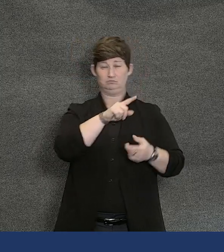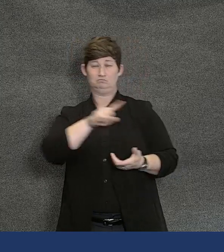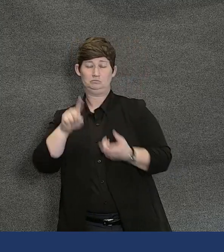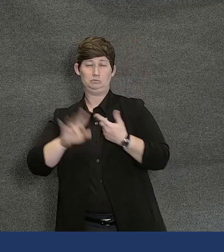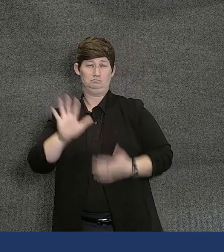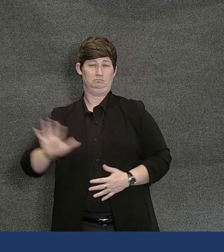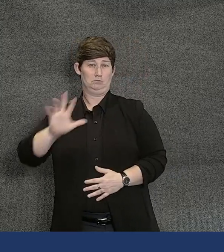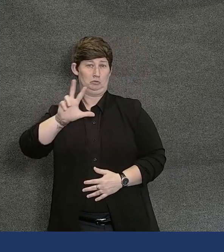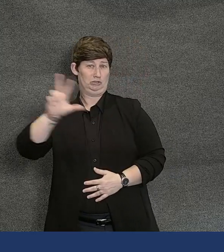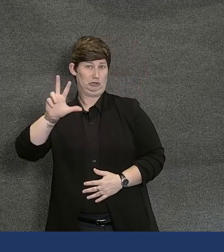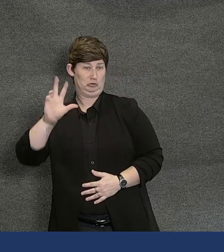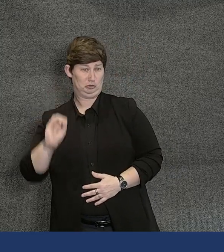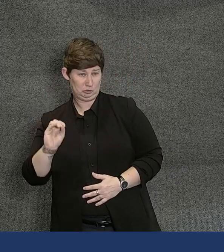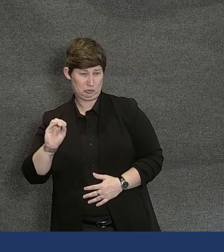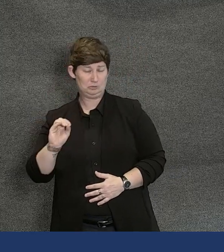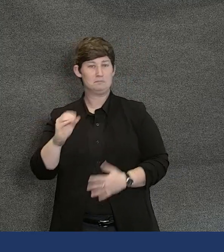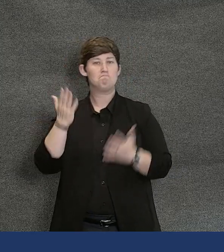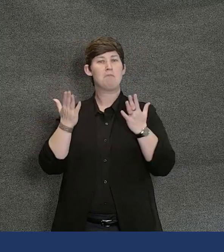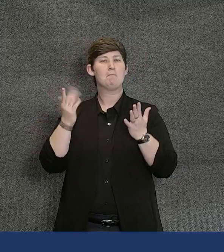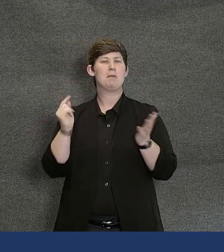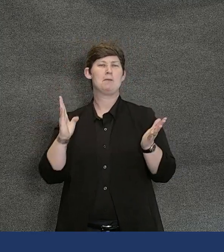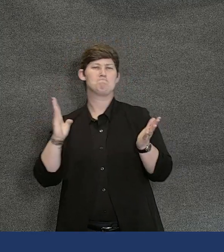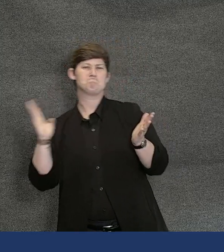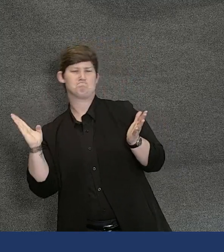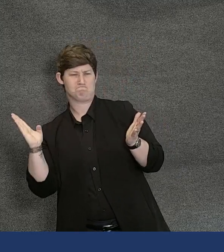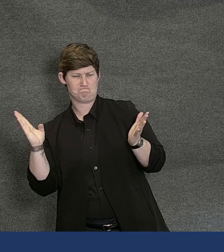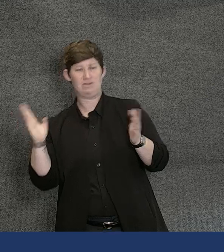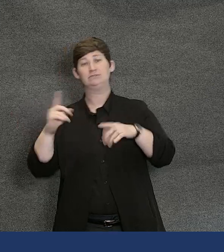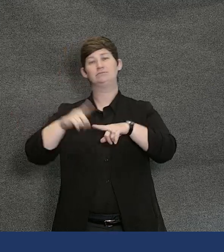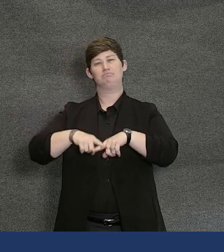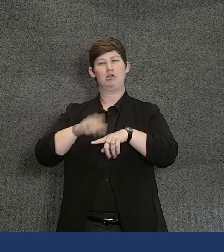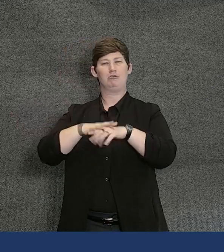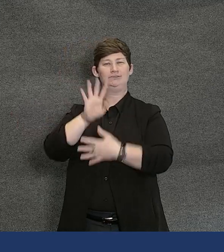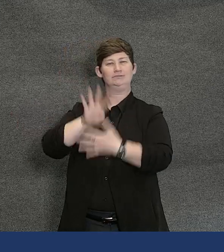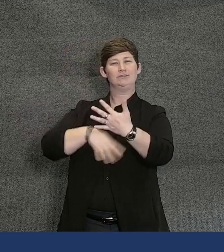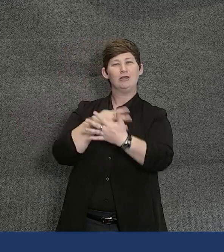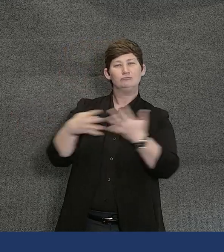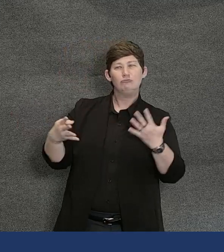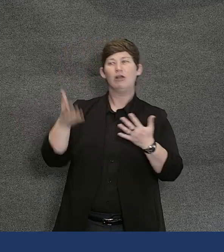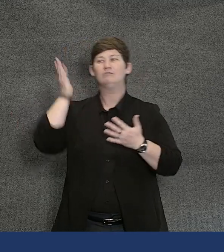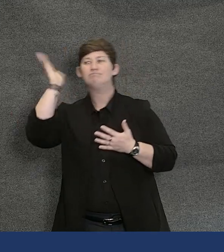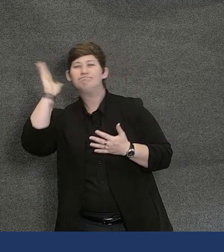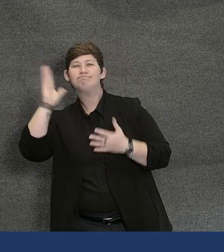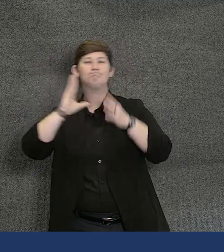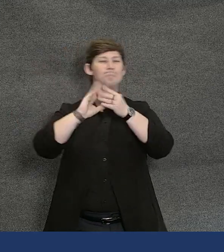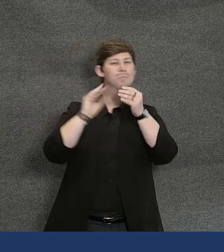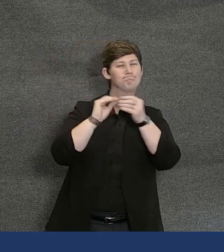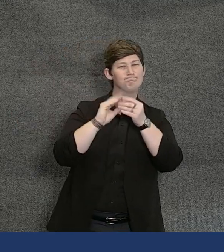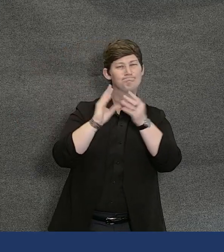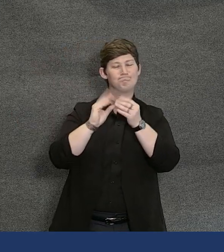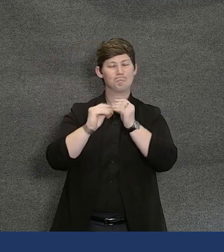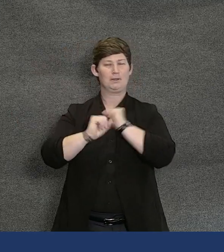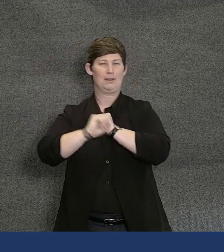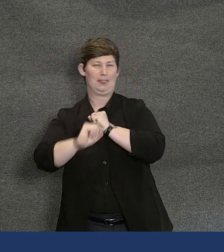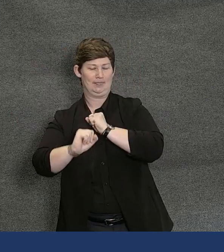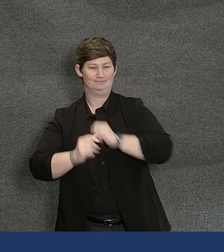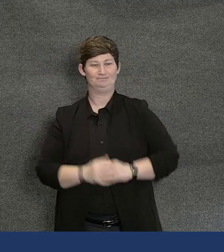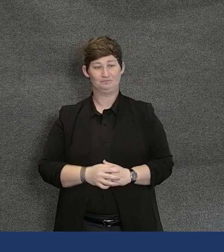but may run a little longer, depending on the schedules of our guests. It is a drop-in style format for participants,